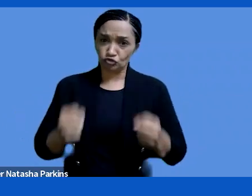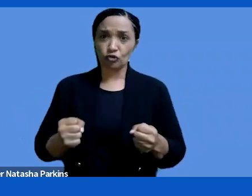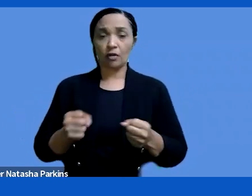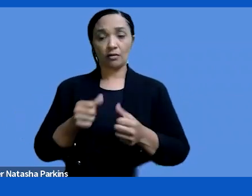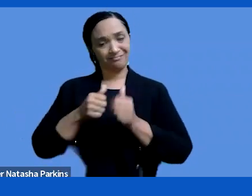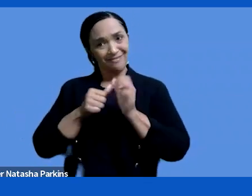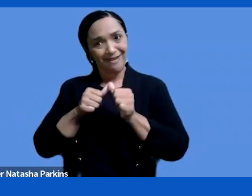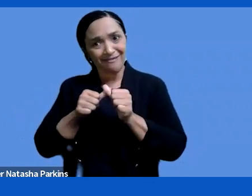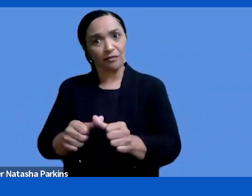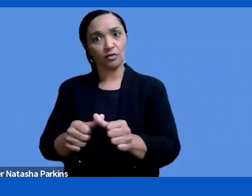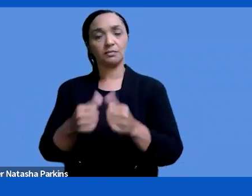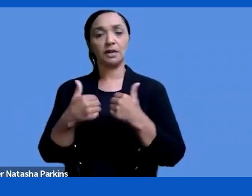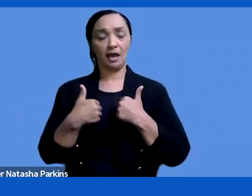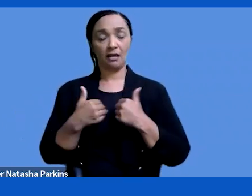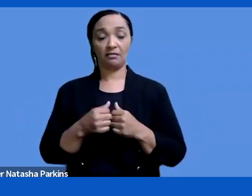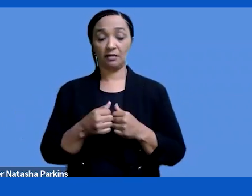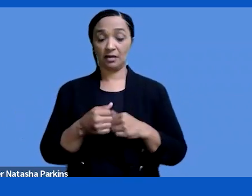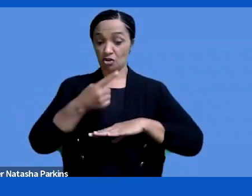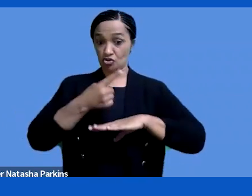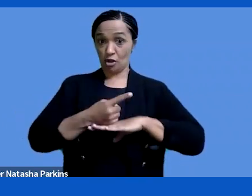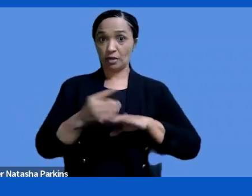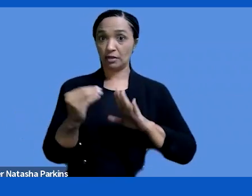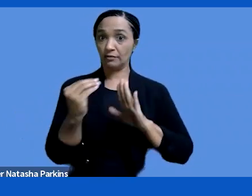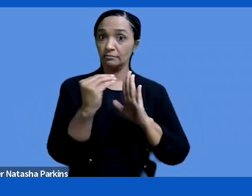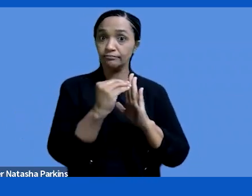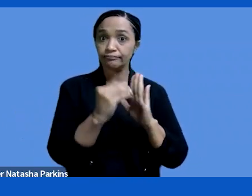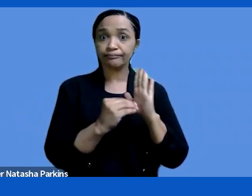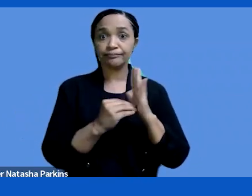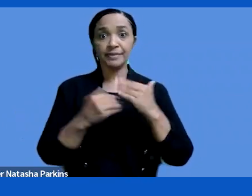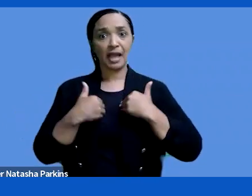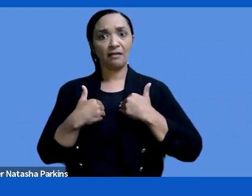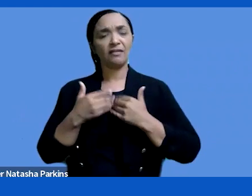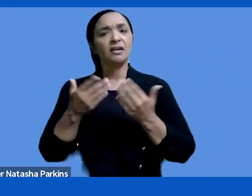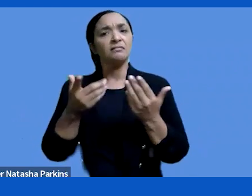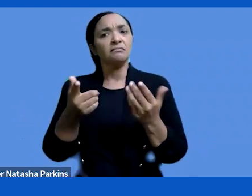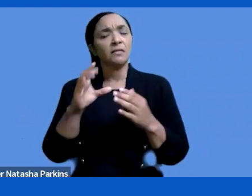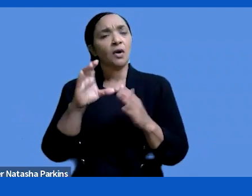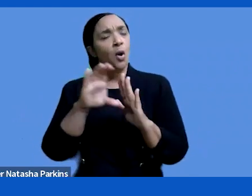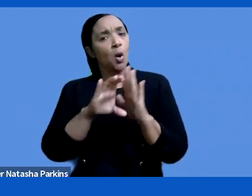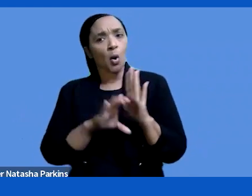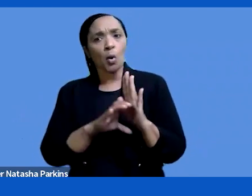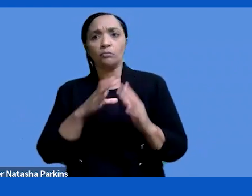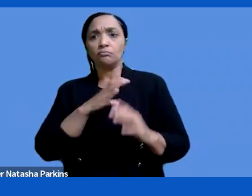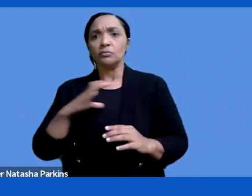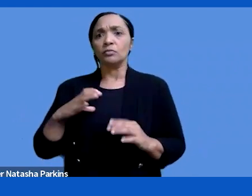the Directive moving forward? Anything the commission can consider, maybe also adding